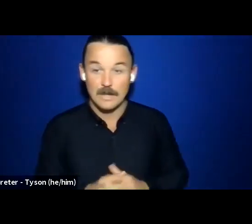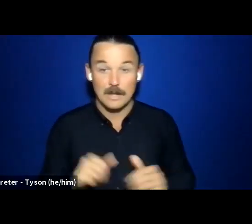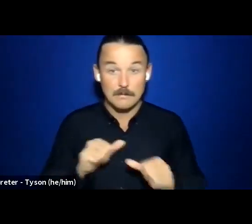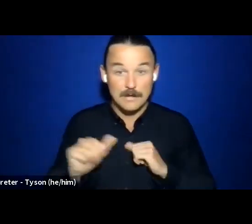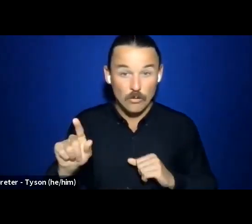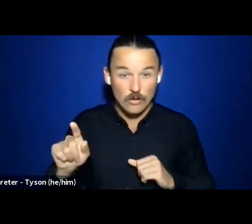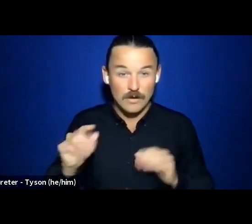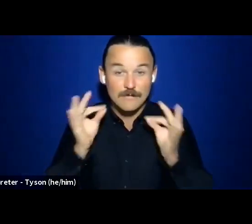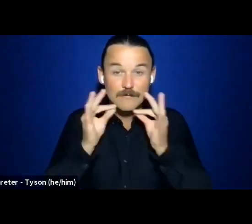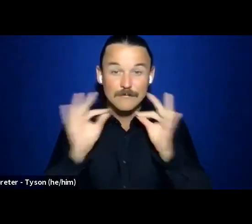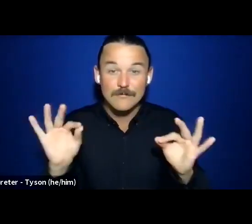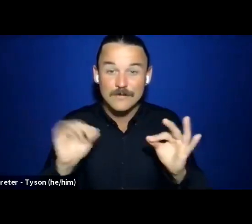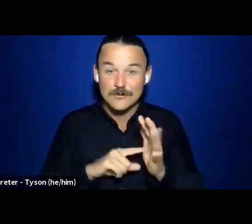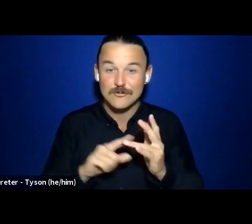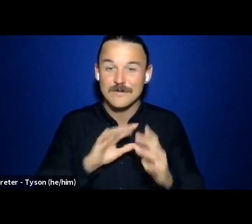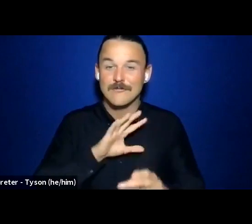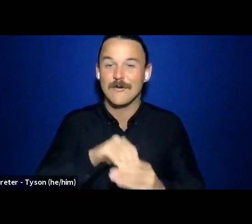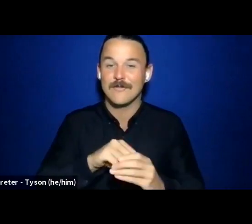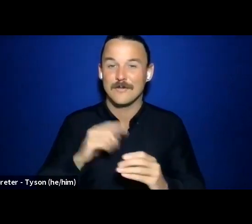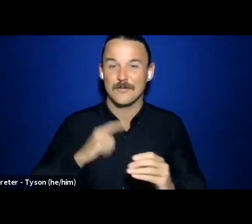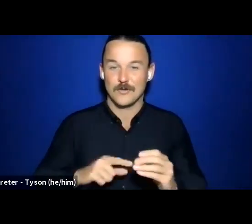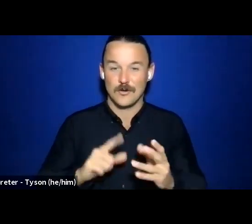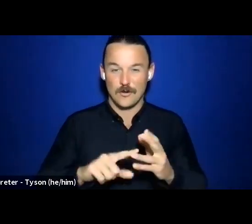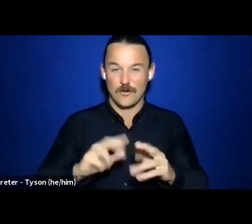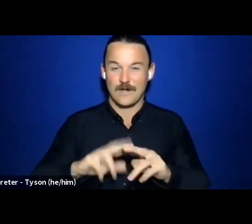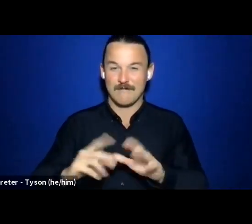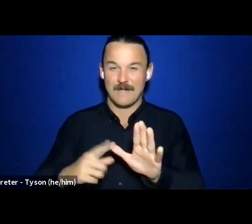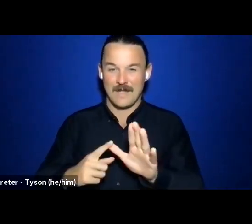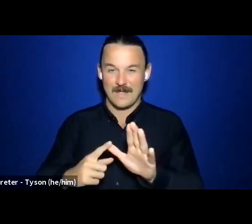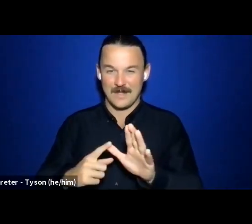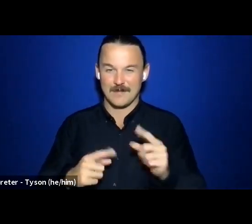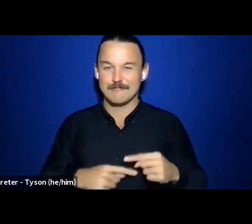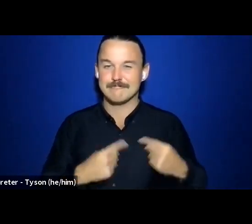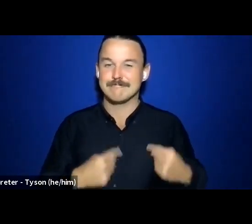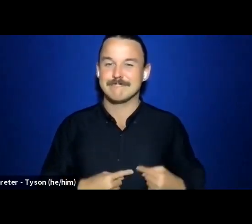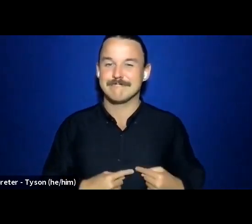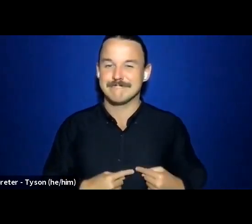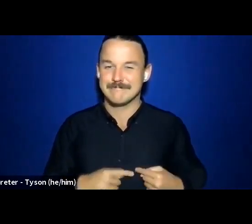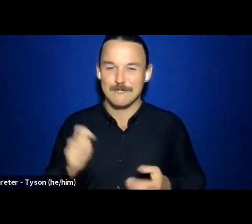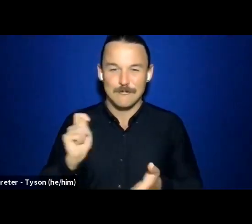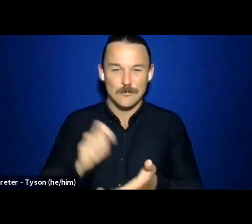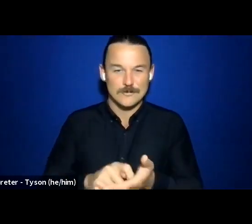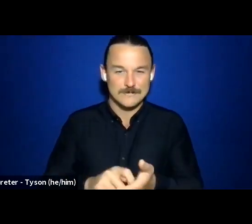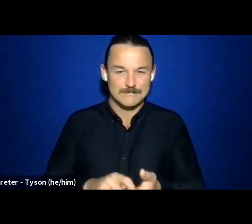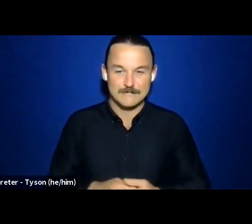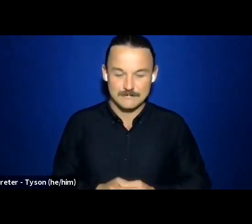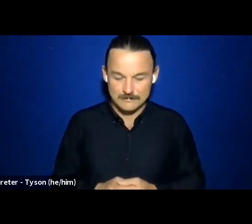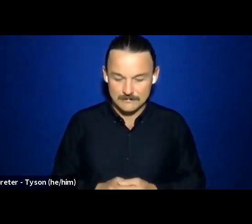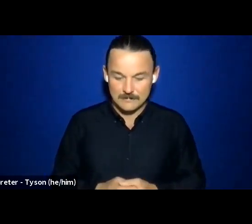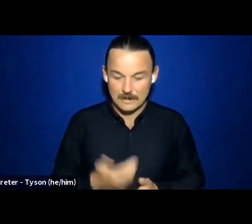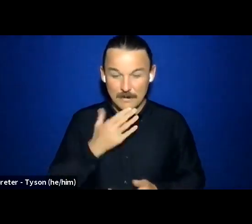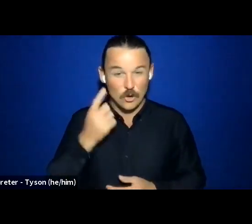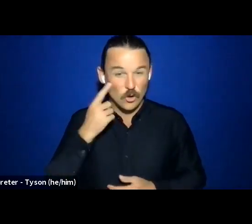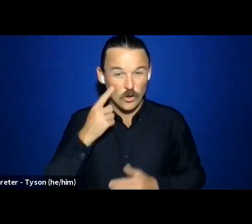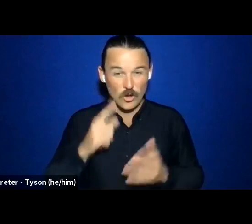mental. Best thing is that it's completely free to take part. due to our phase, Generous to our phase, Generous sponsors. go to Go to the out first rally website